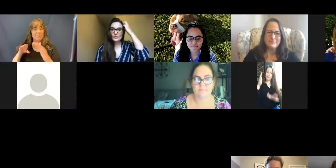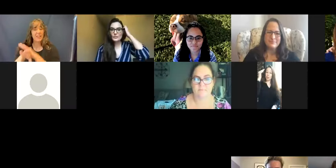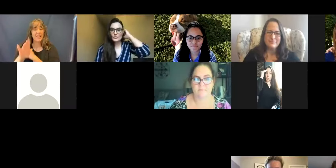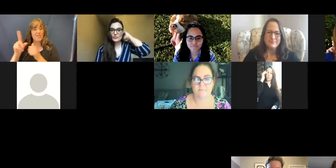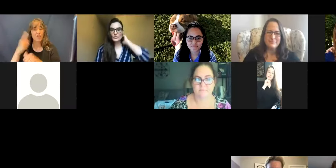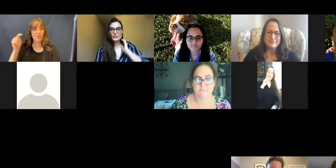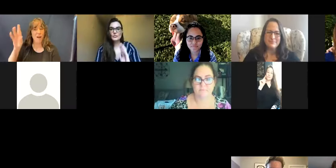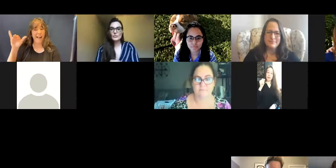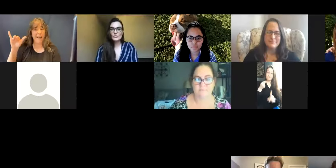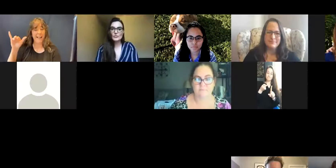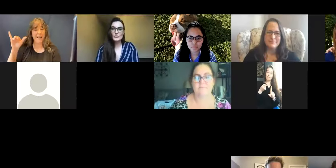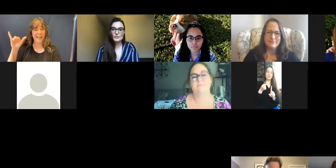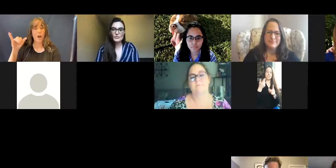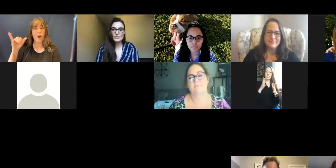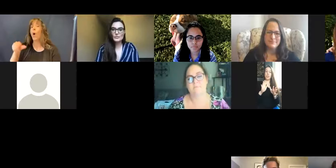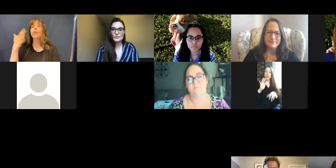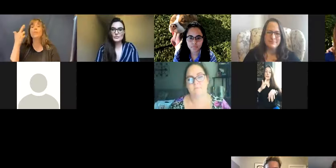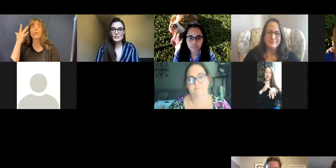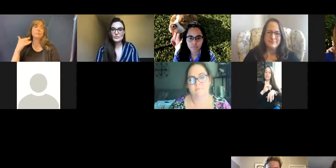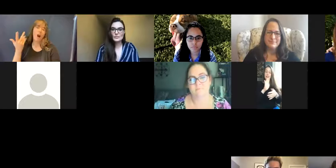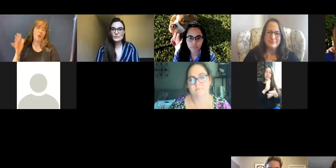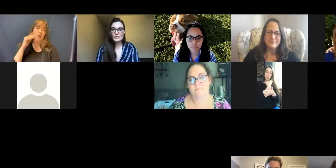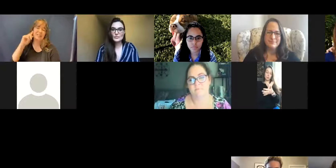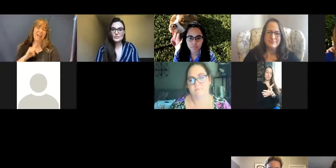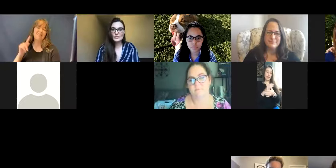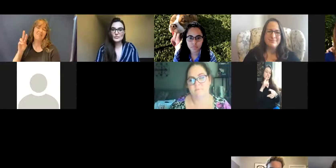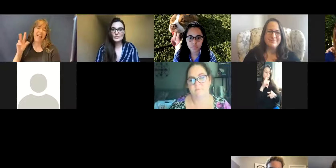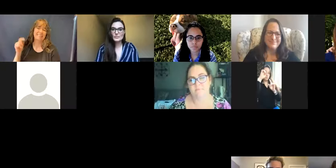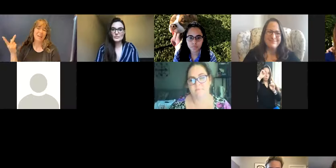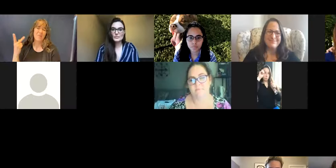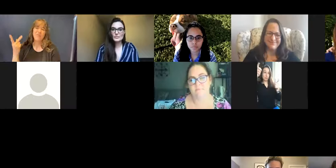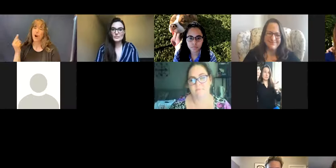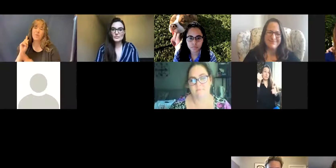I already knew a deaf vet, and she had already been to that school. And she was brilliant.